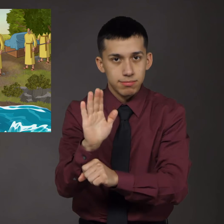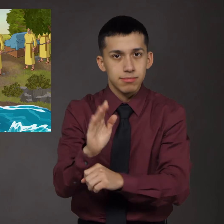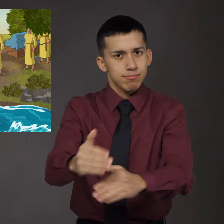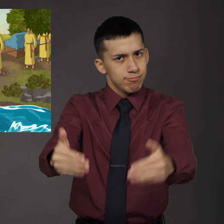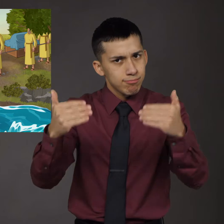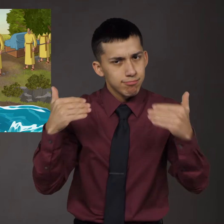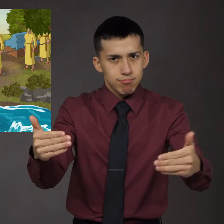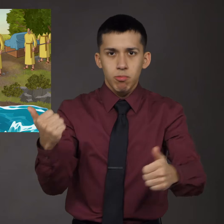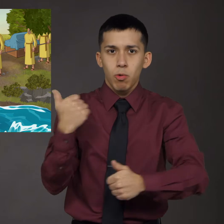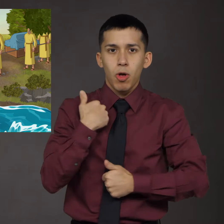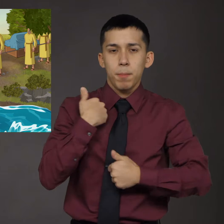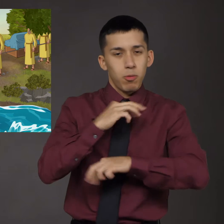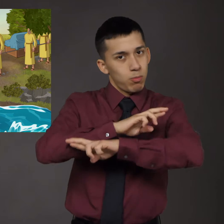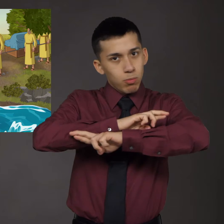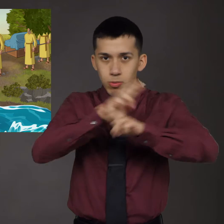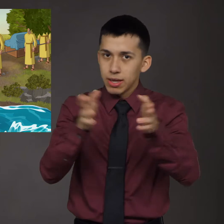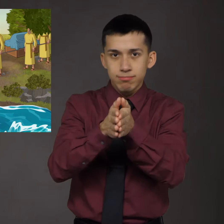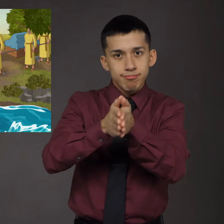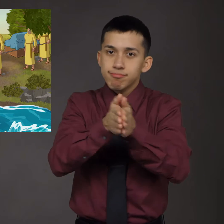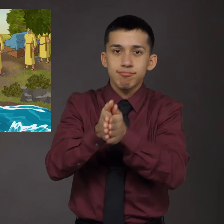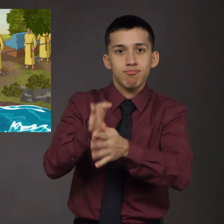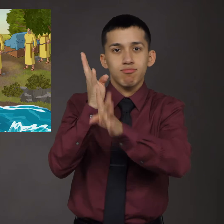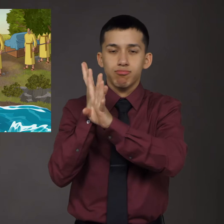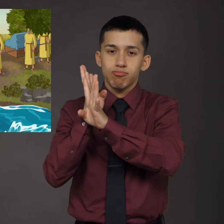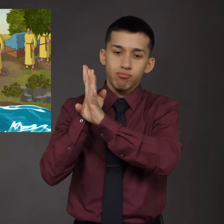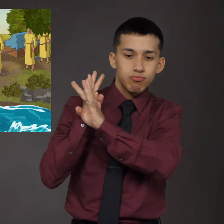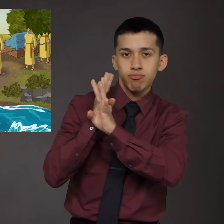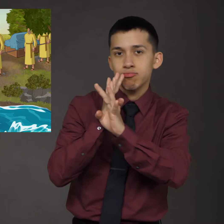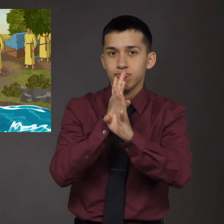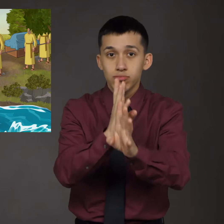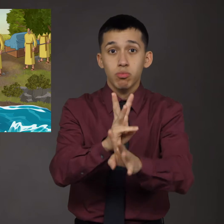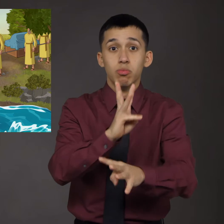Then the army prepared to cross the Jordan River.